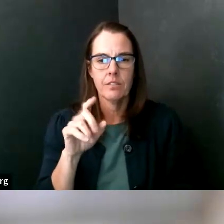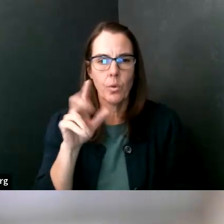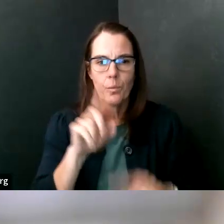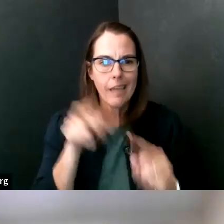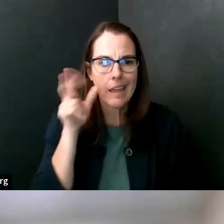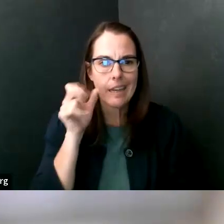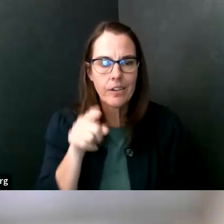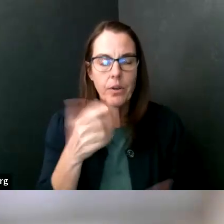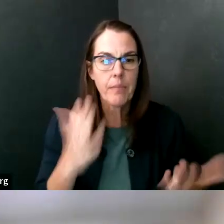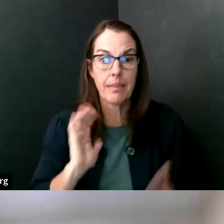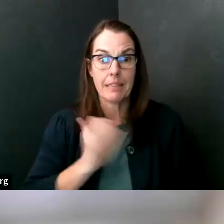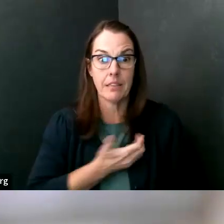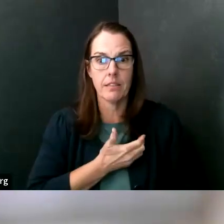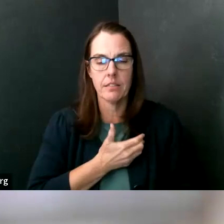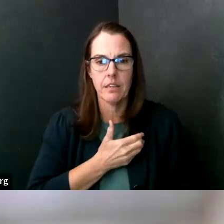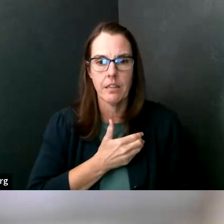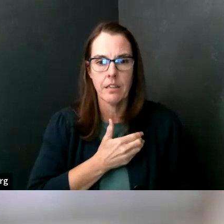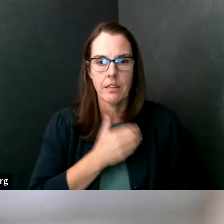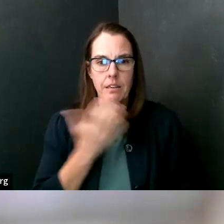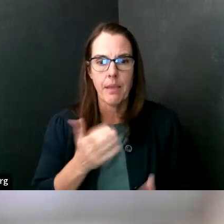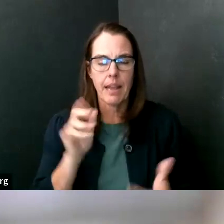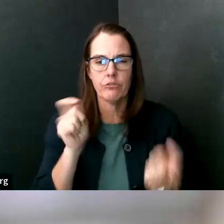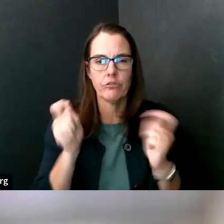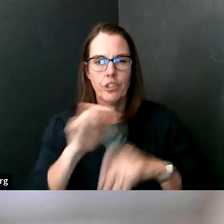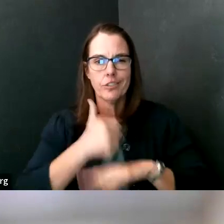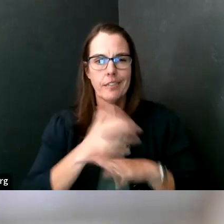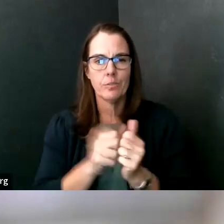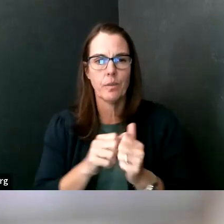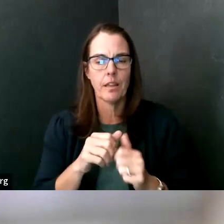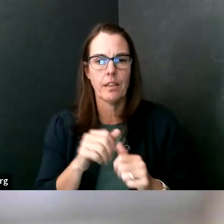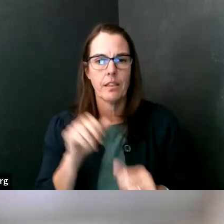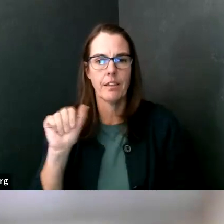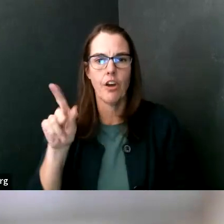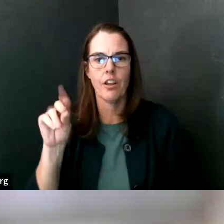and and that may be on our end. We may have to configure your studying with audio there. It